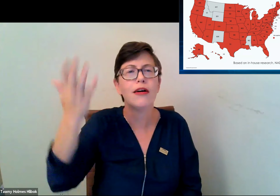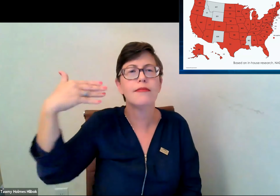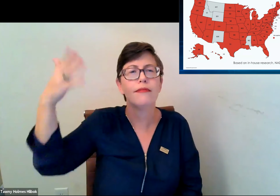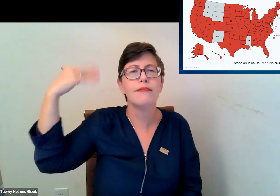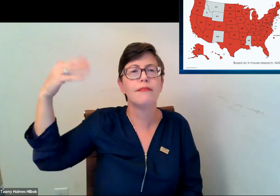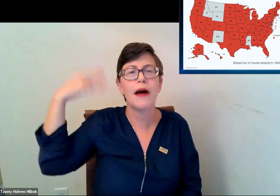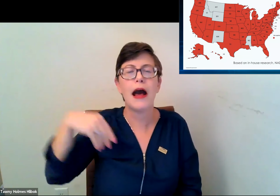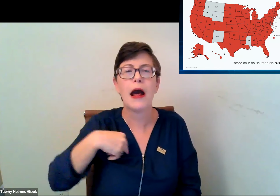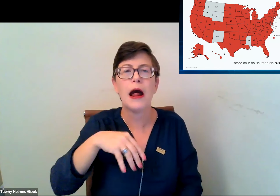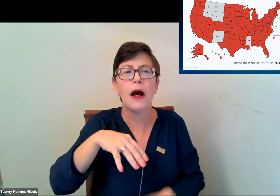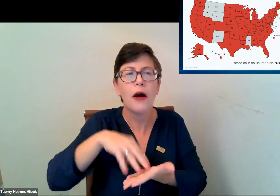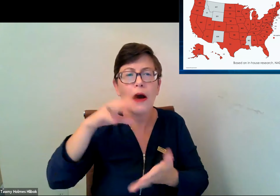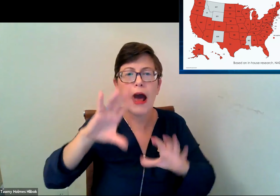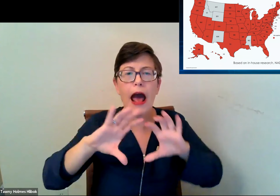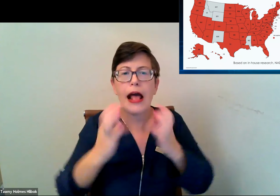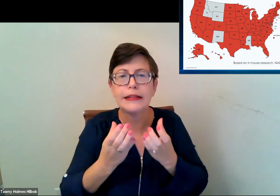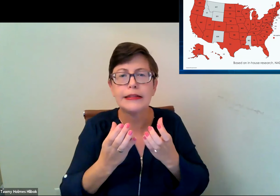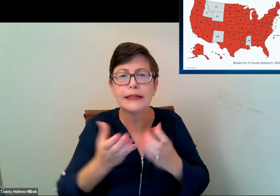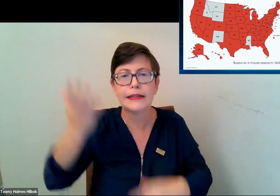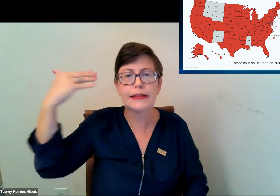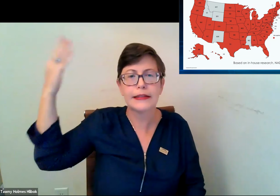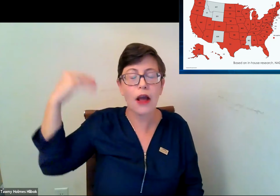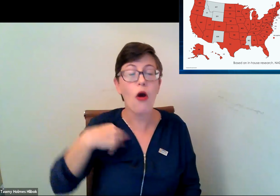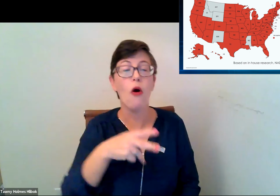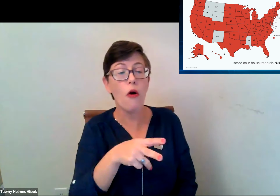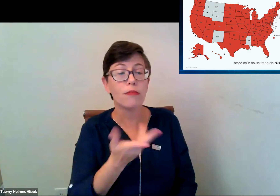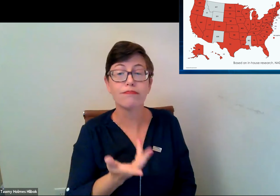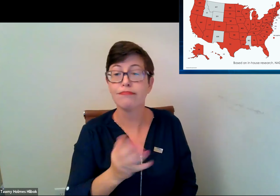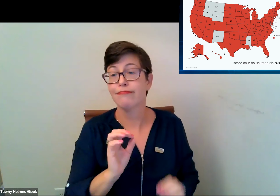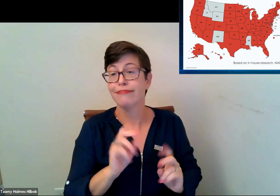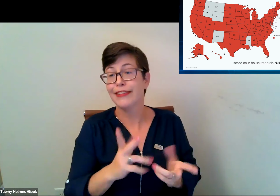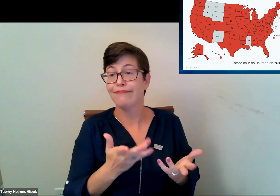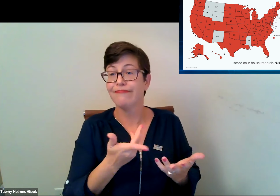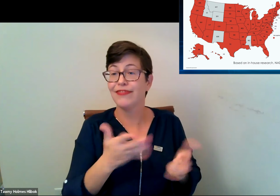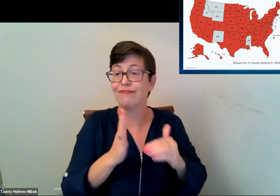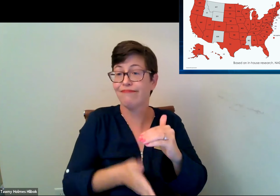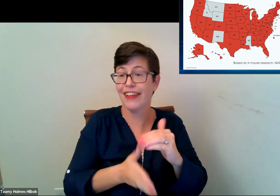but we did have a conversation, and they said, well, a long time ago, I took a class now that